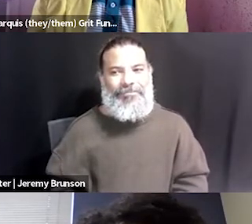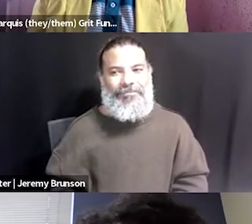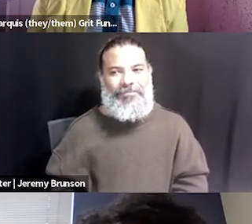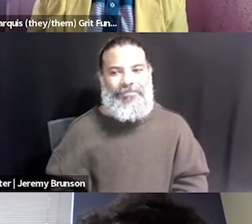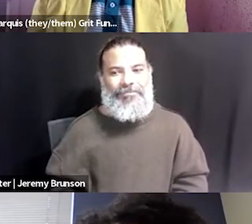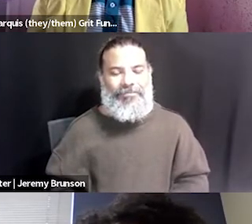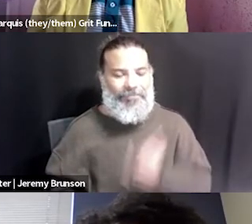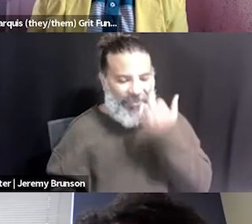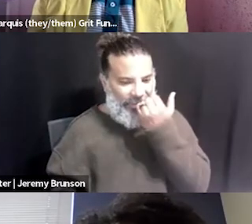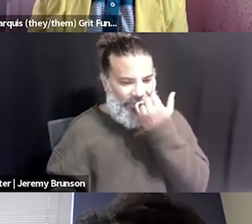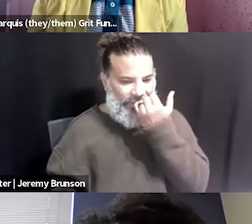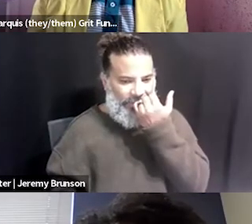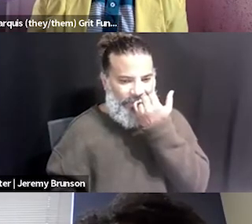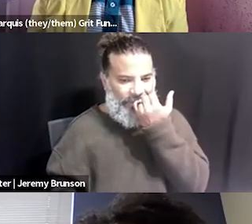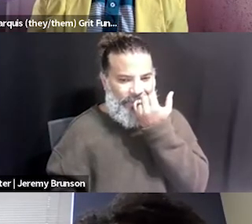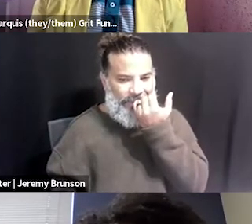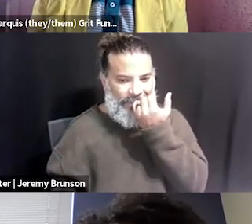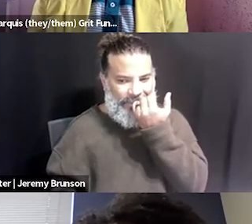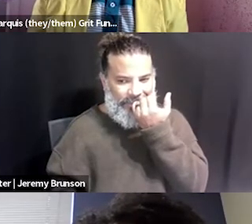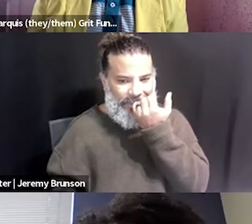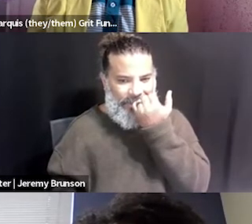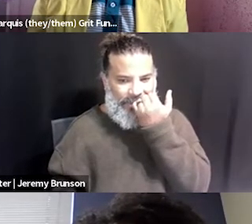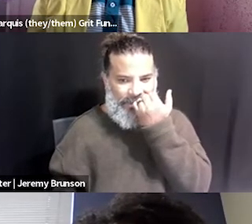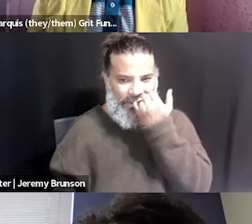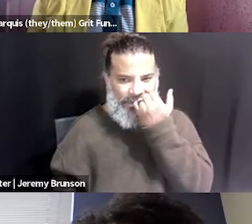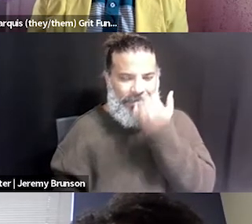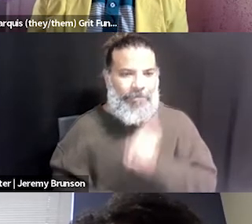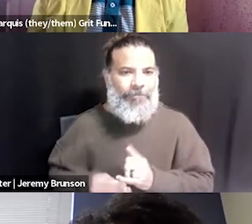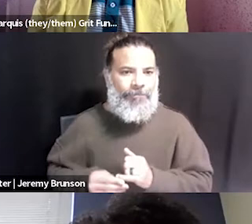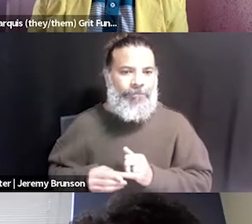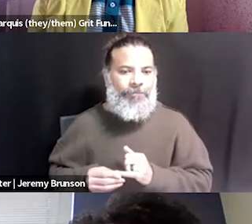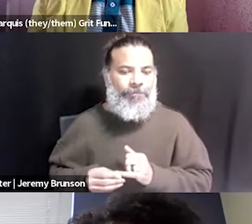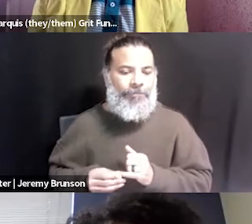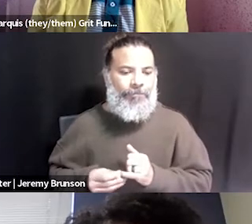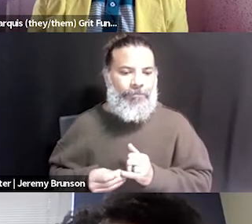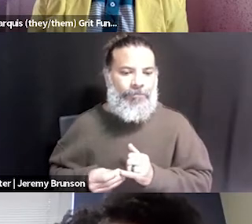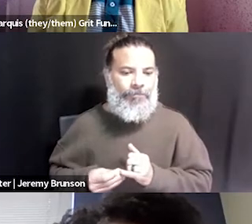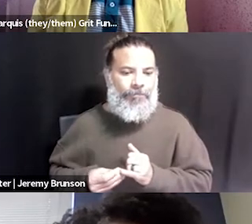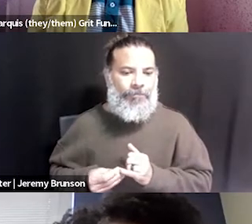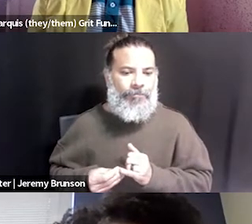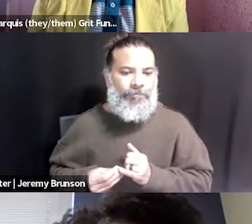Let me, I'm going to pull up my budget thing here.